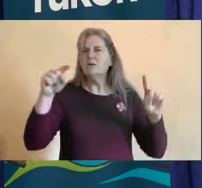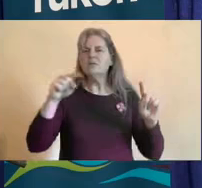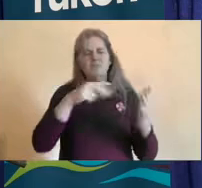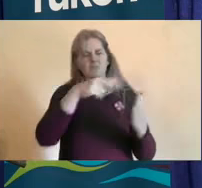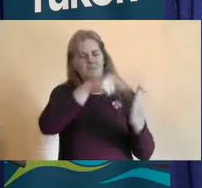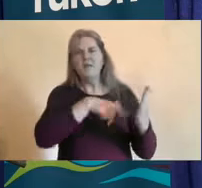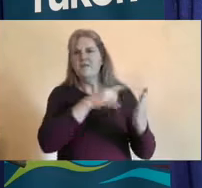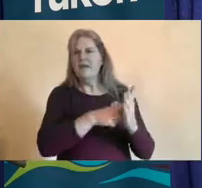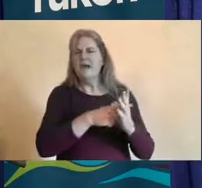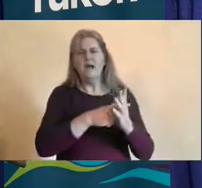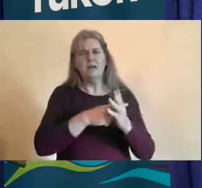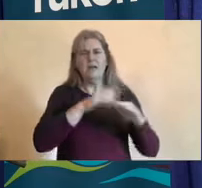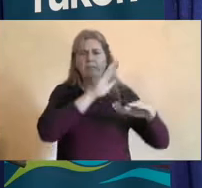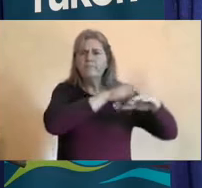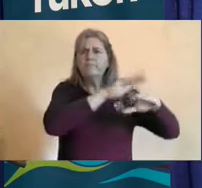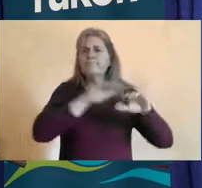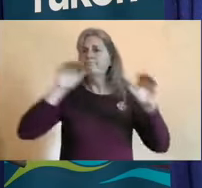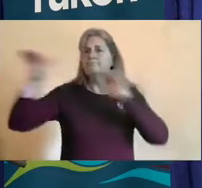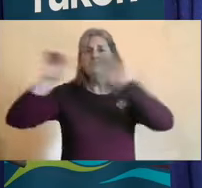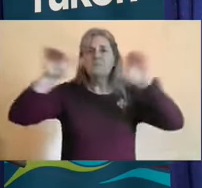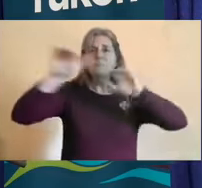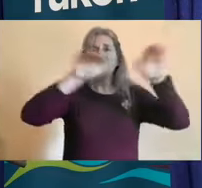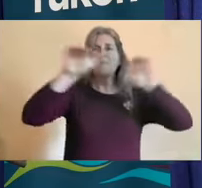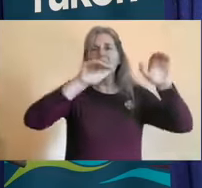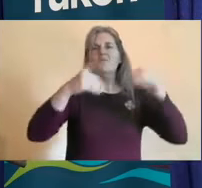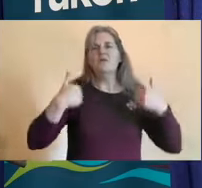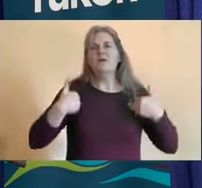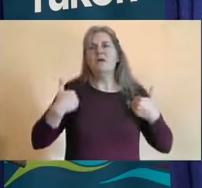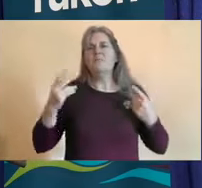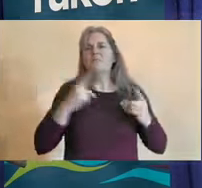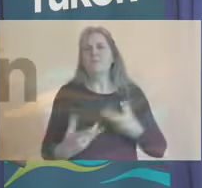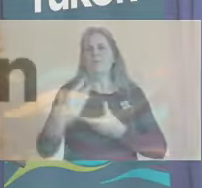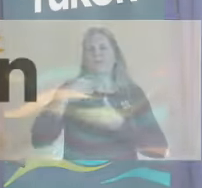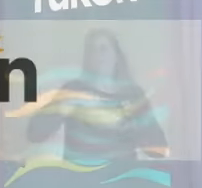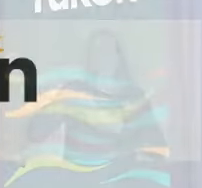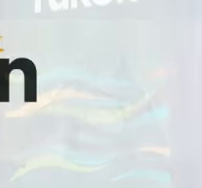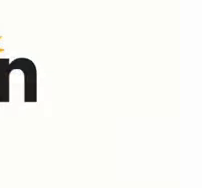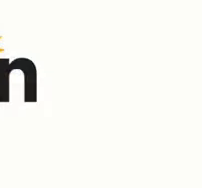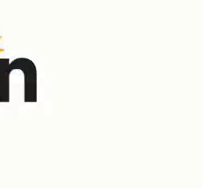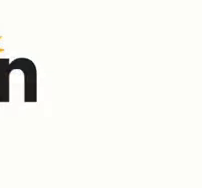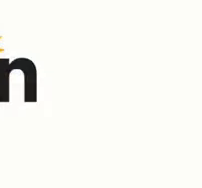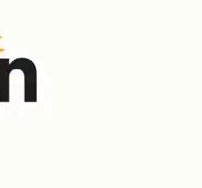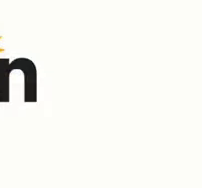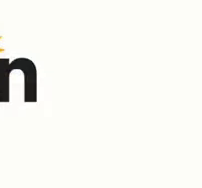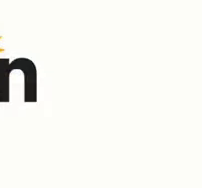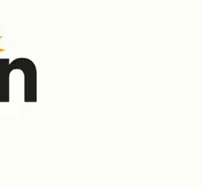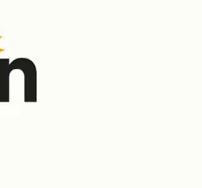widely for the call for applicants on this youth panel on climate change.